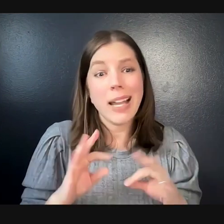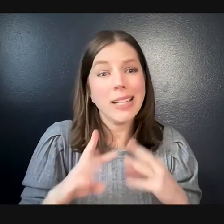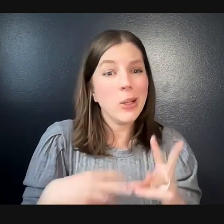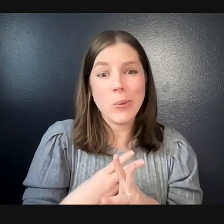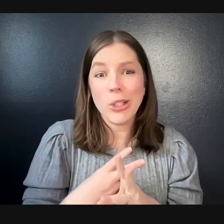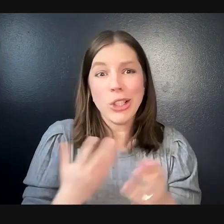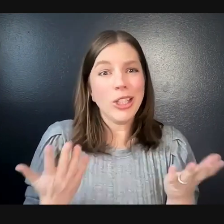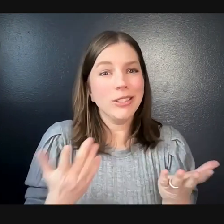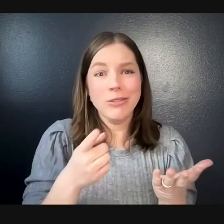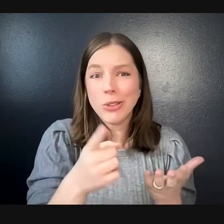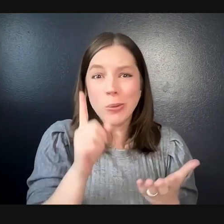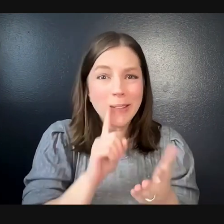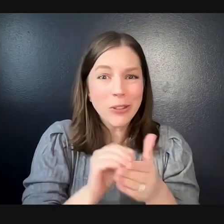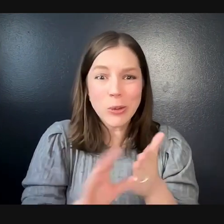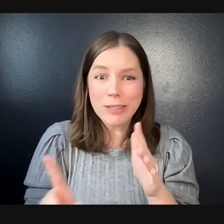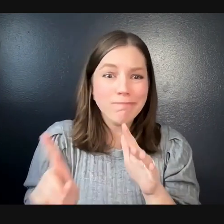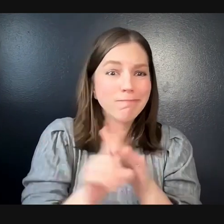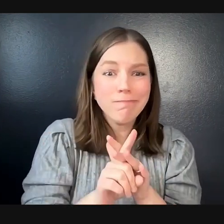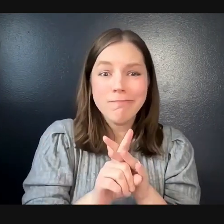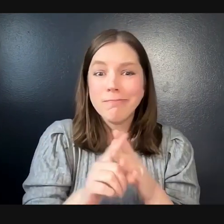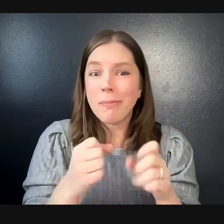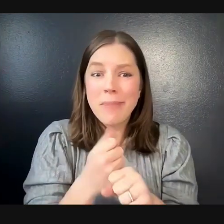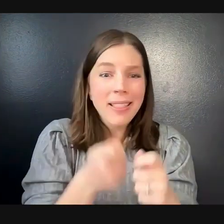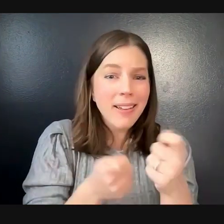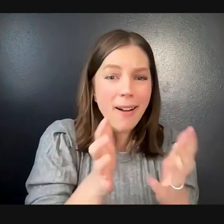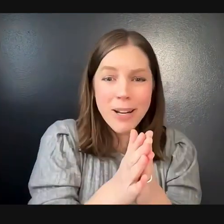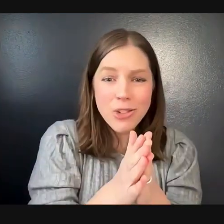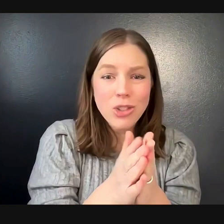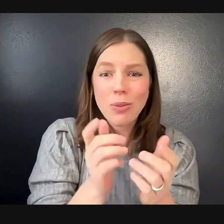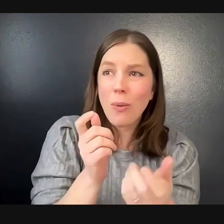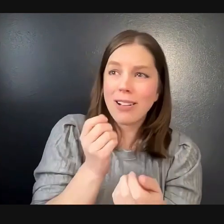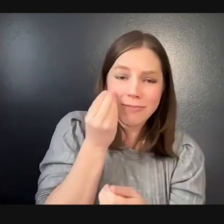the accommodations you need. In an ideal world, you make the accommodation,